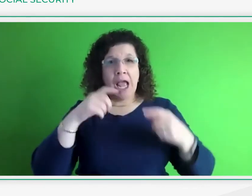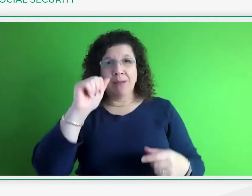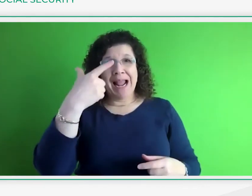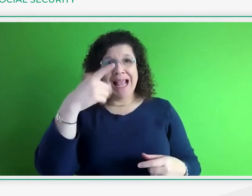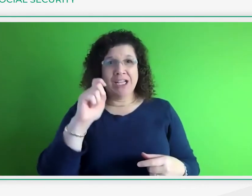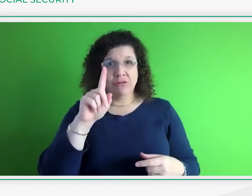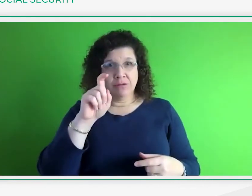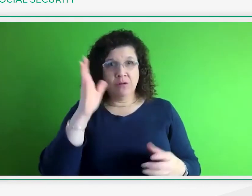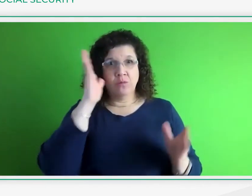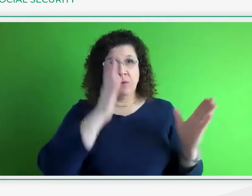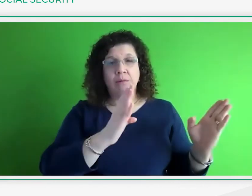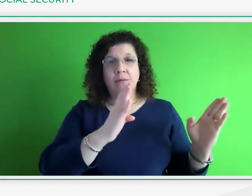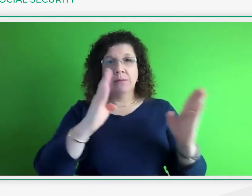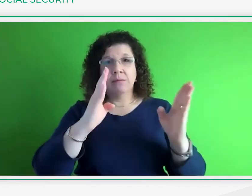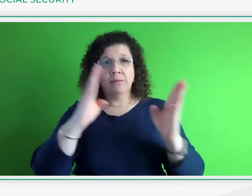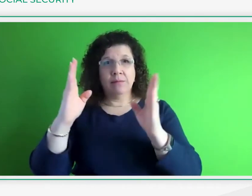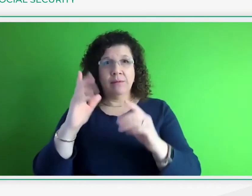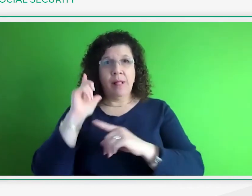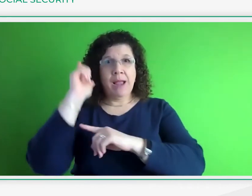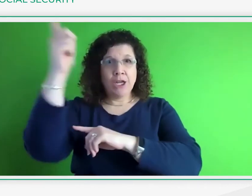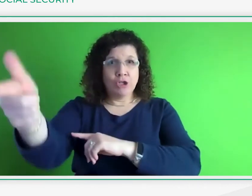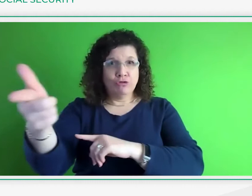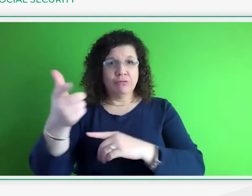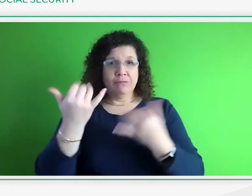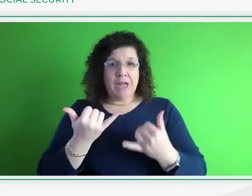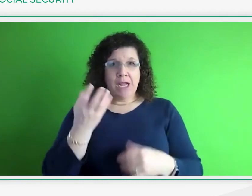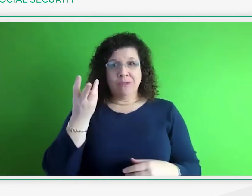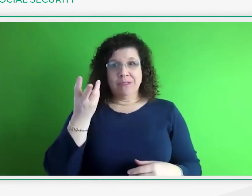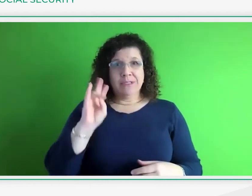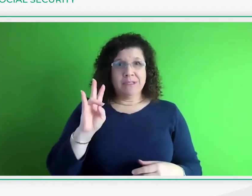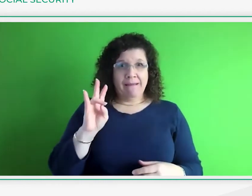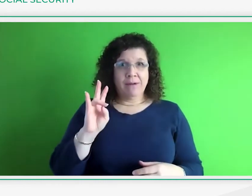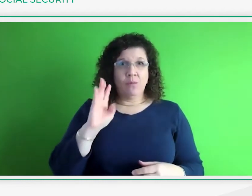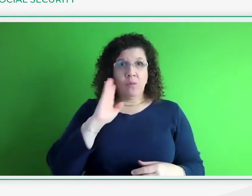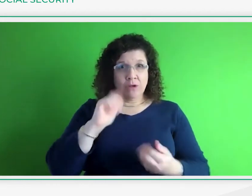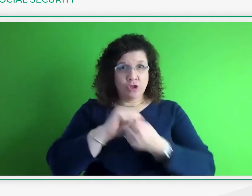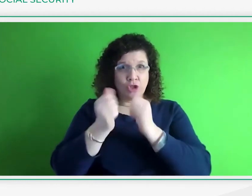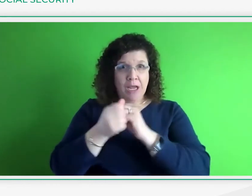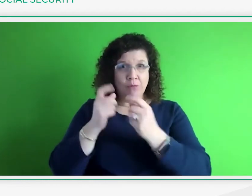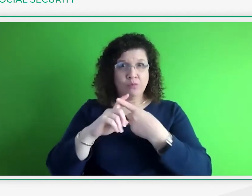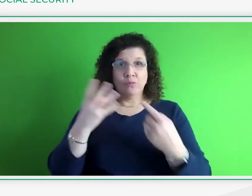So retirement age could actually take a few shifts. Right now it's 67.